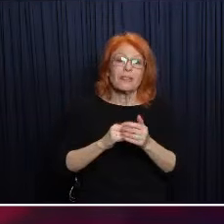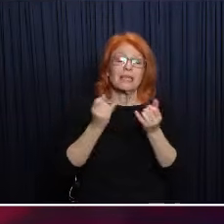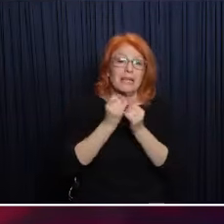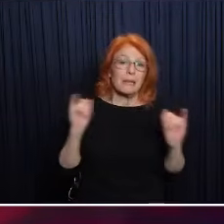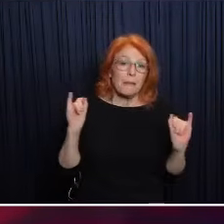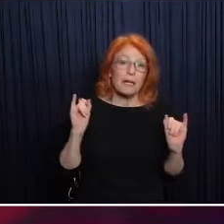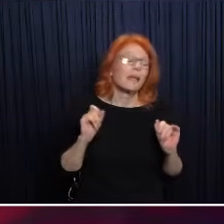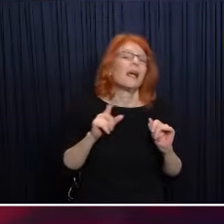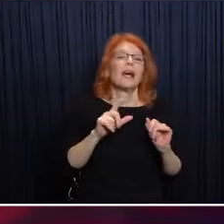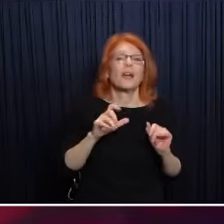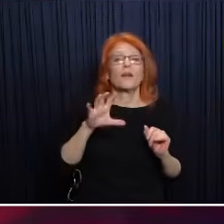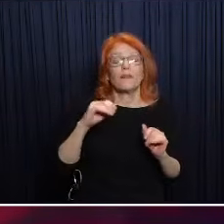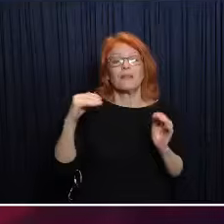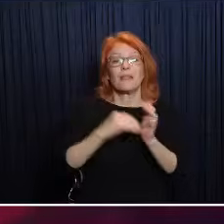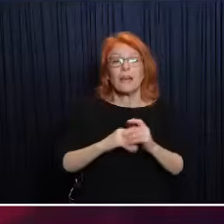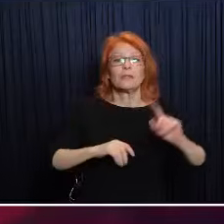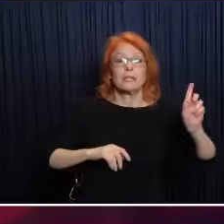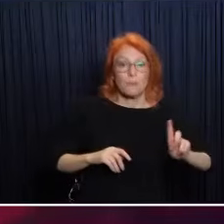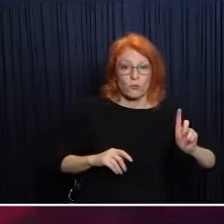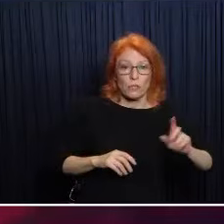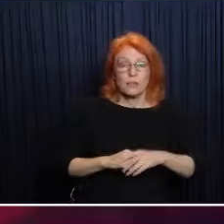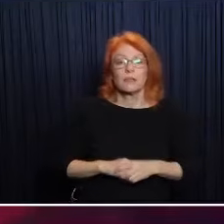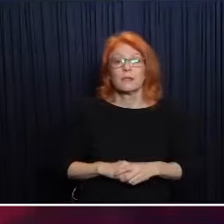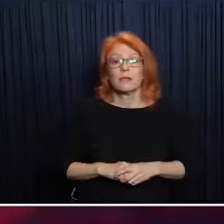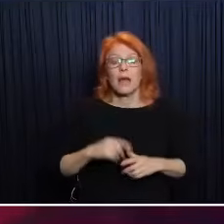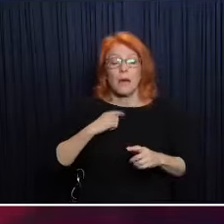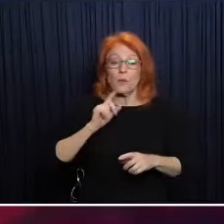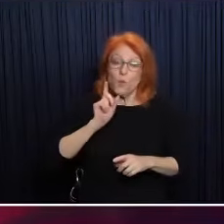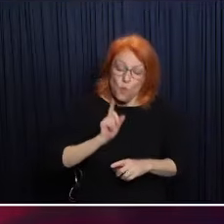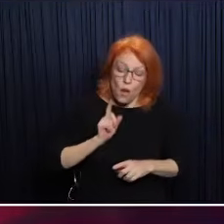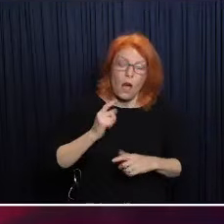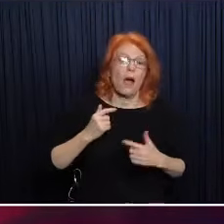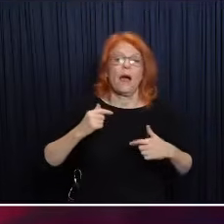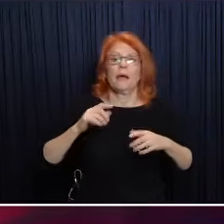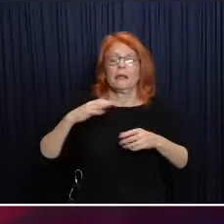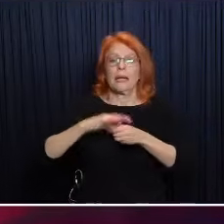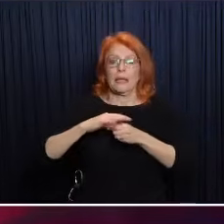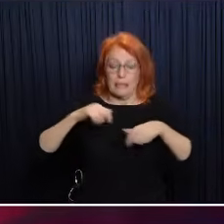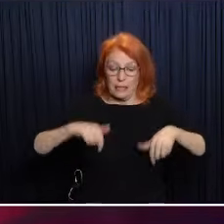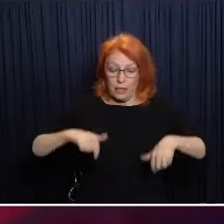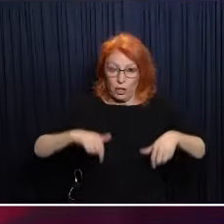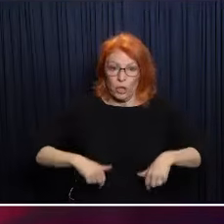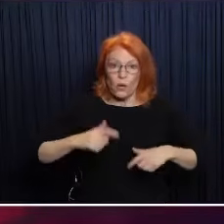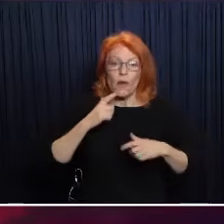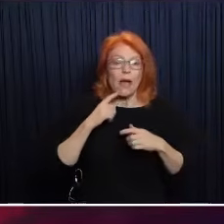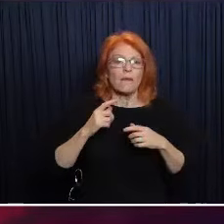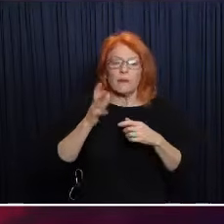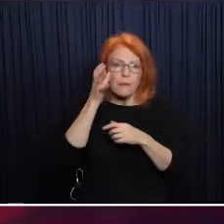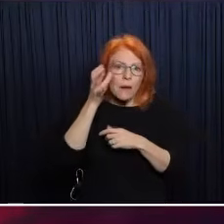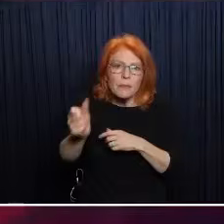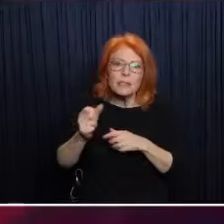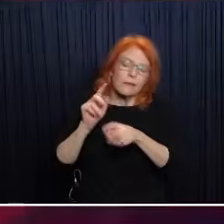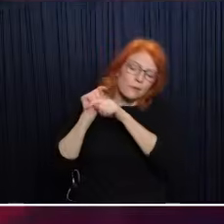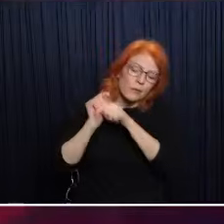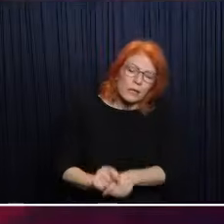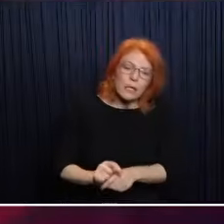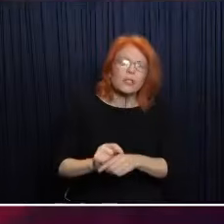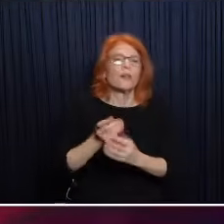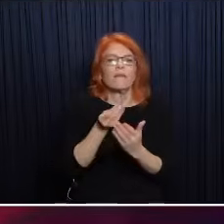THERE ARE 200,000 REPUBLICANS, 175,000 INDEPENDENTS AND 150,000